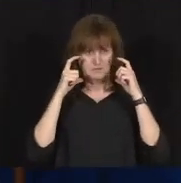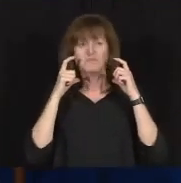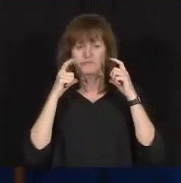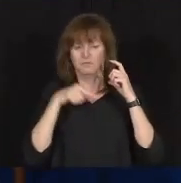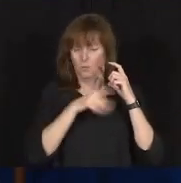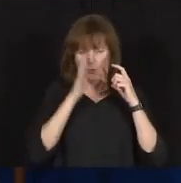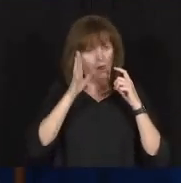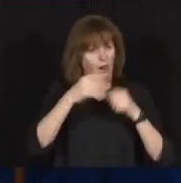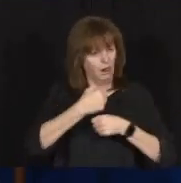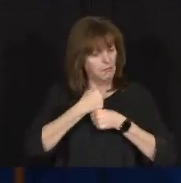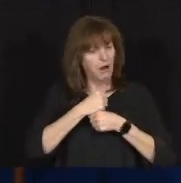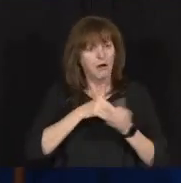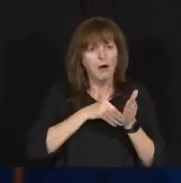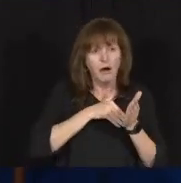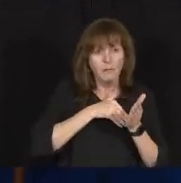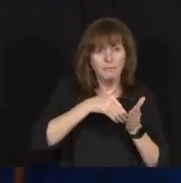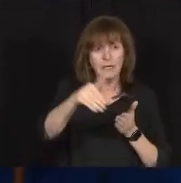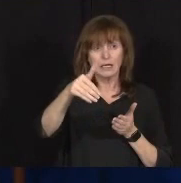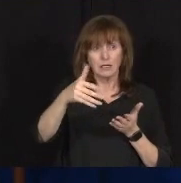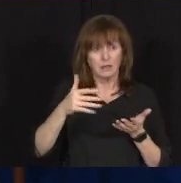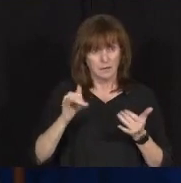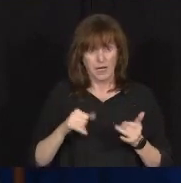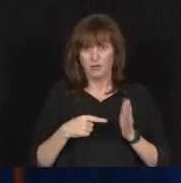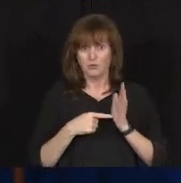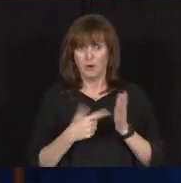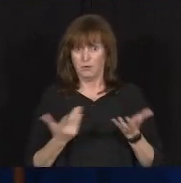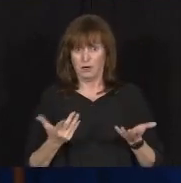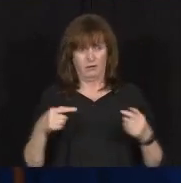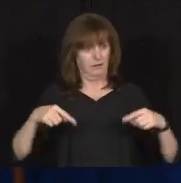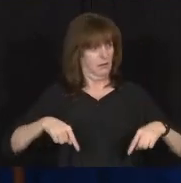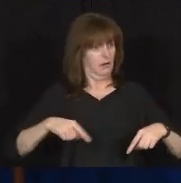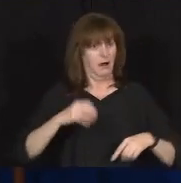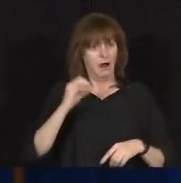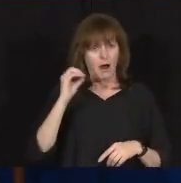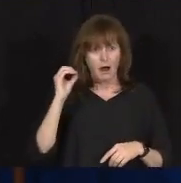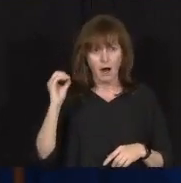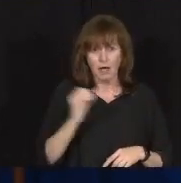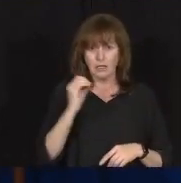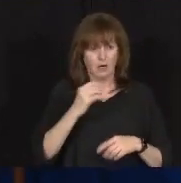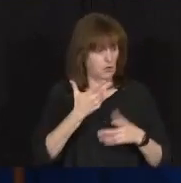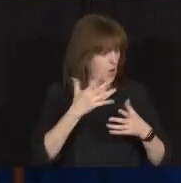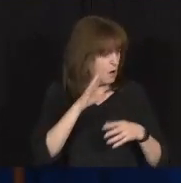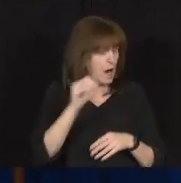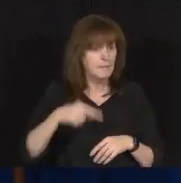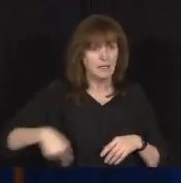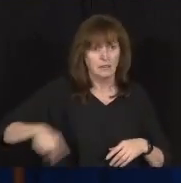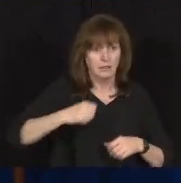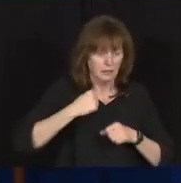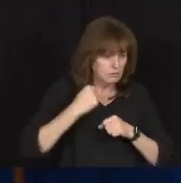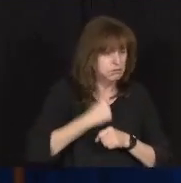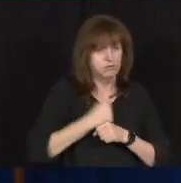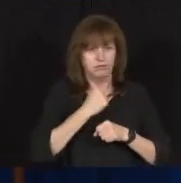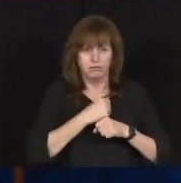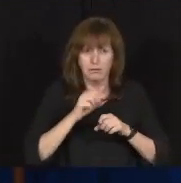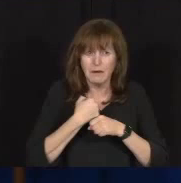nce we get Ontario is manufacturing powerhouse going, i s a machine that cannot be stopped.